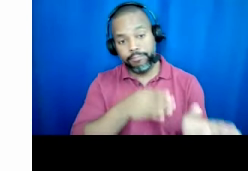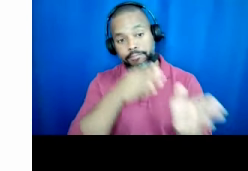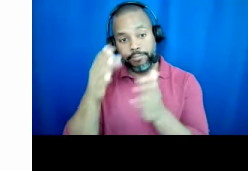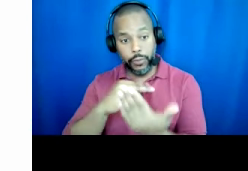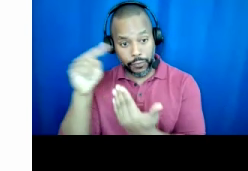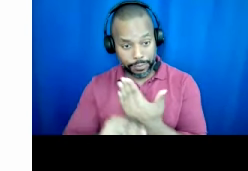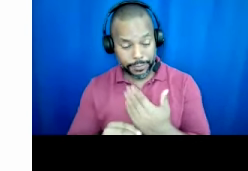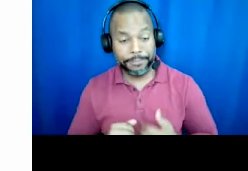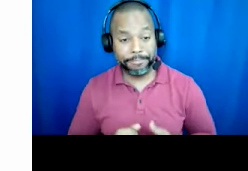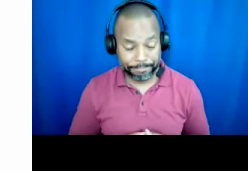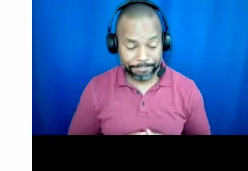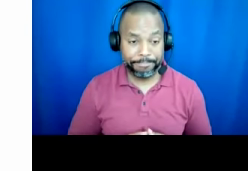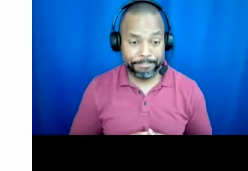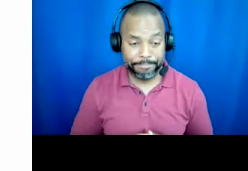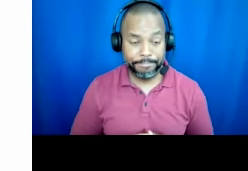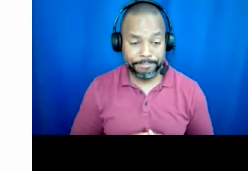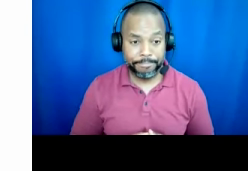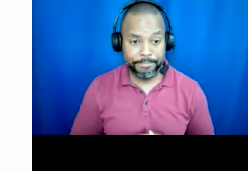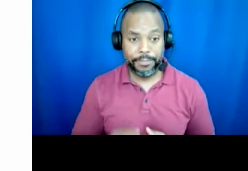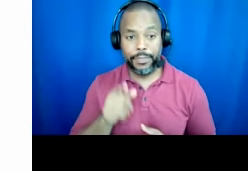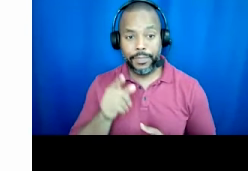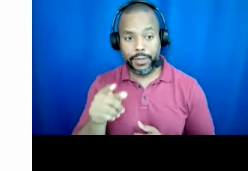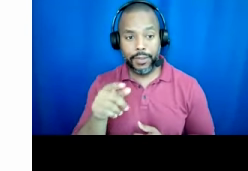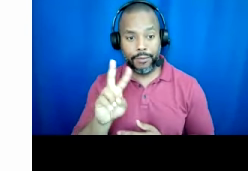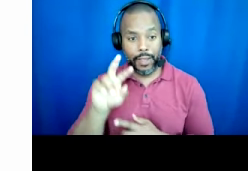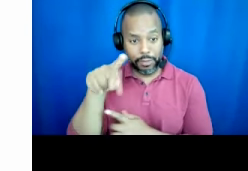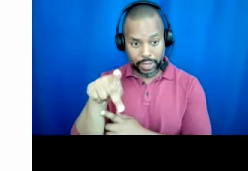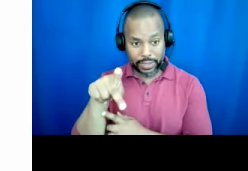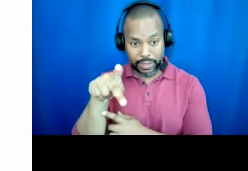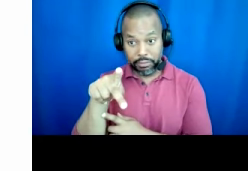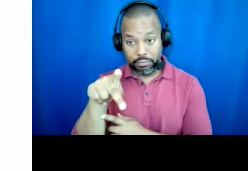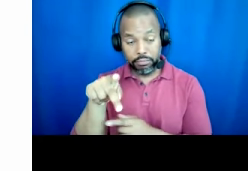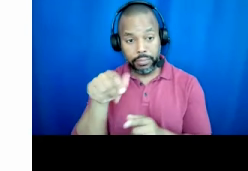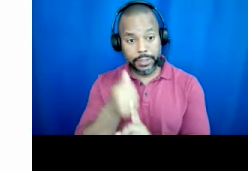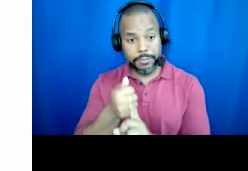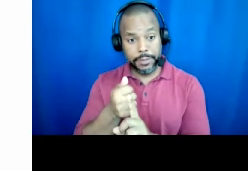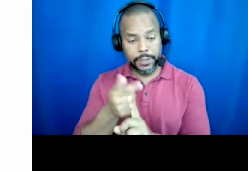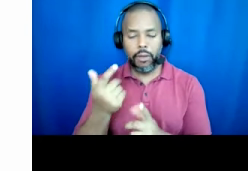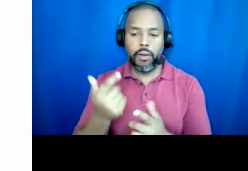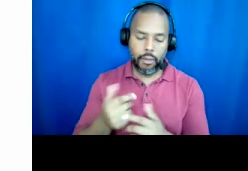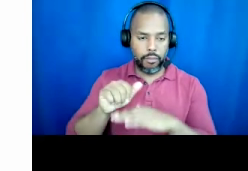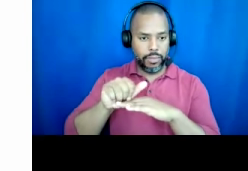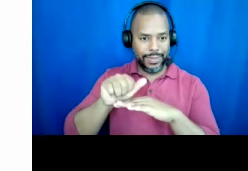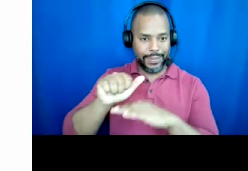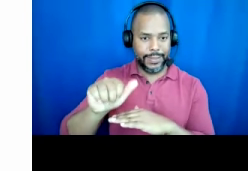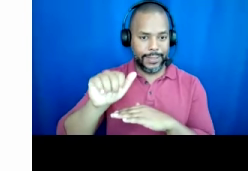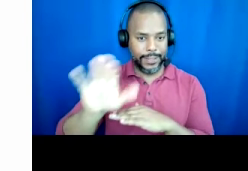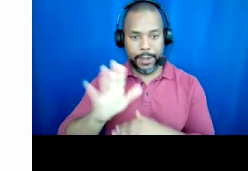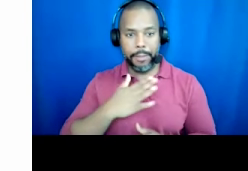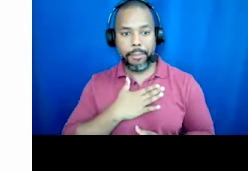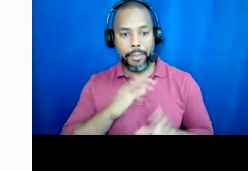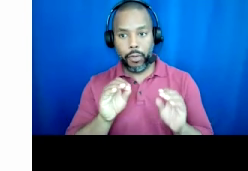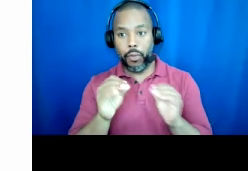the applicable vice president would then submit the resource request to my office, the vice president